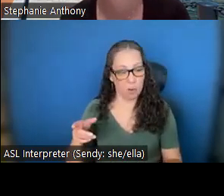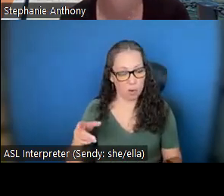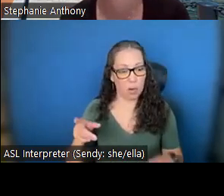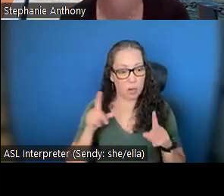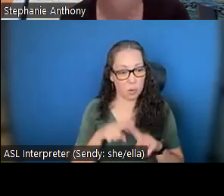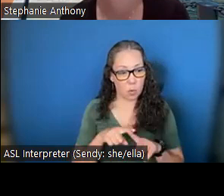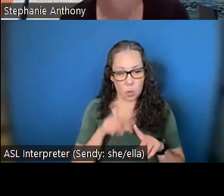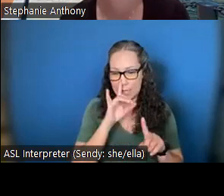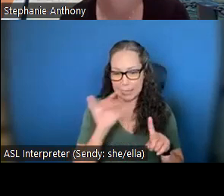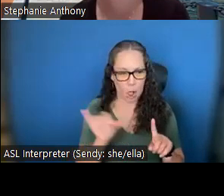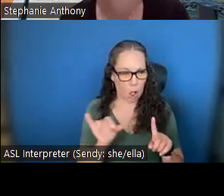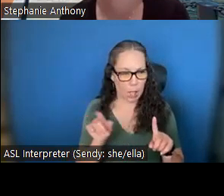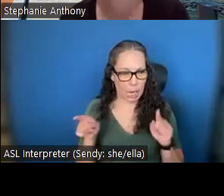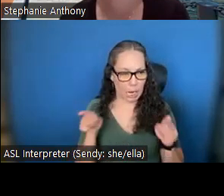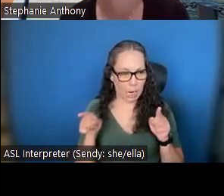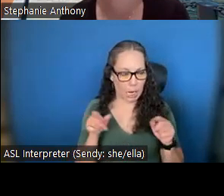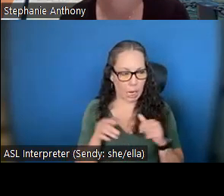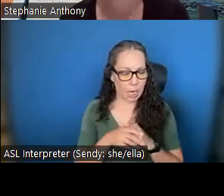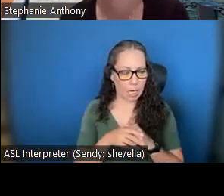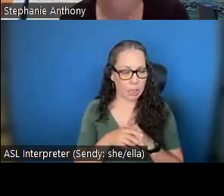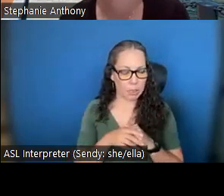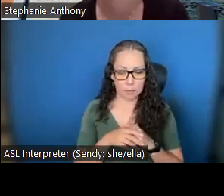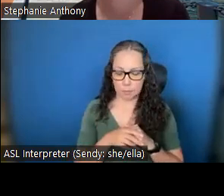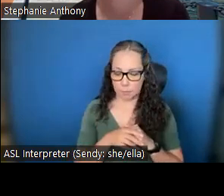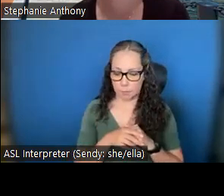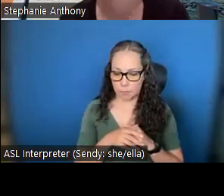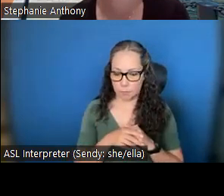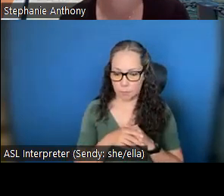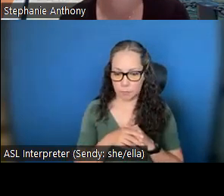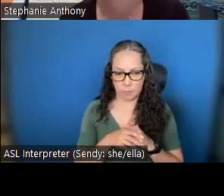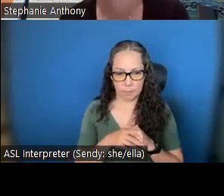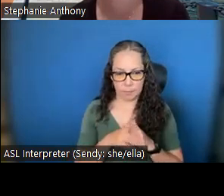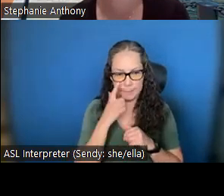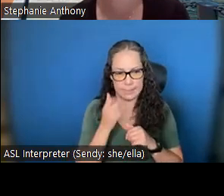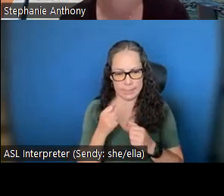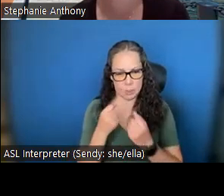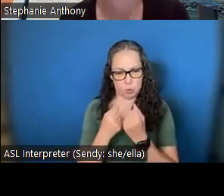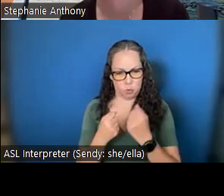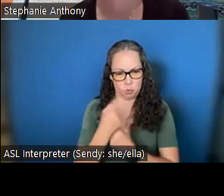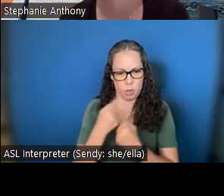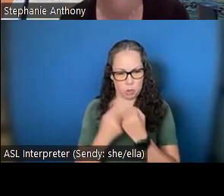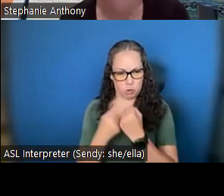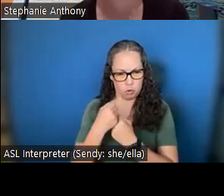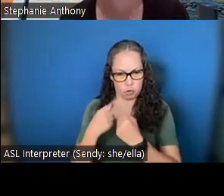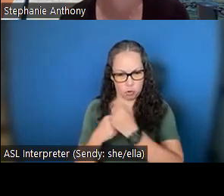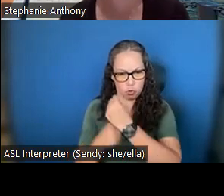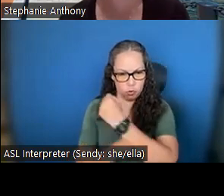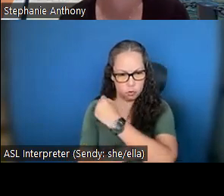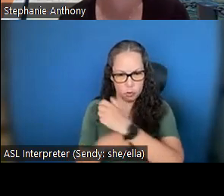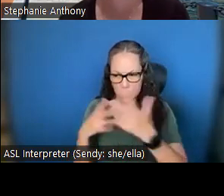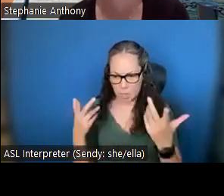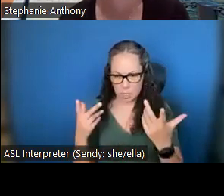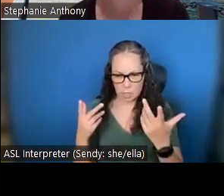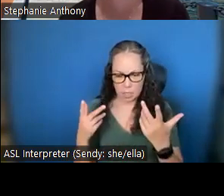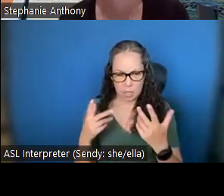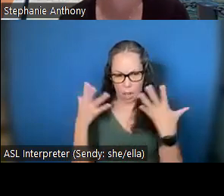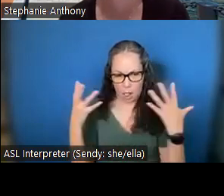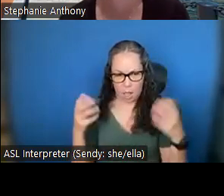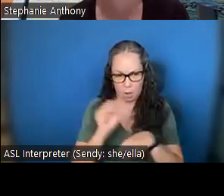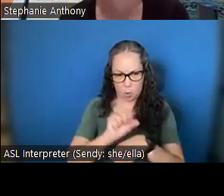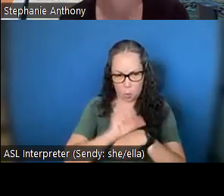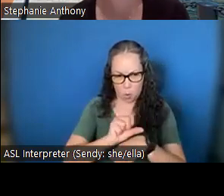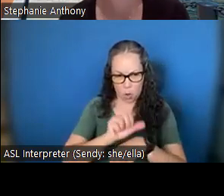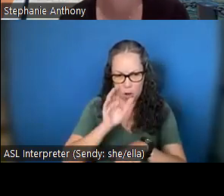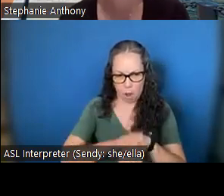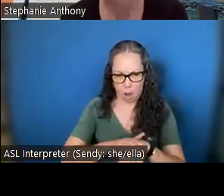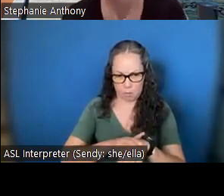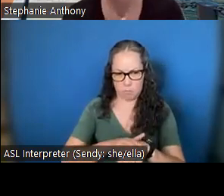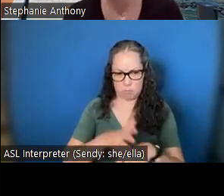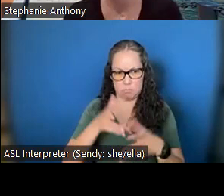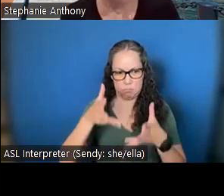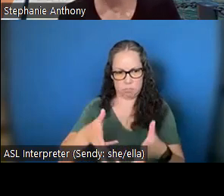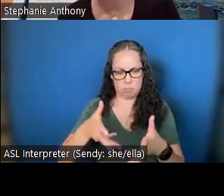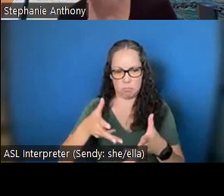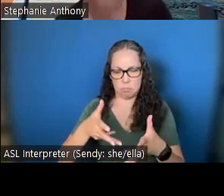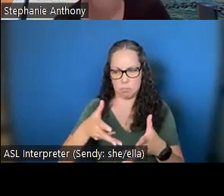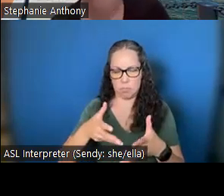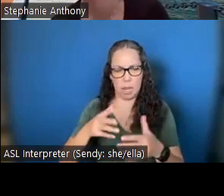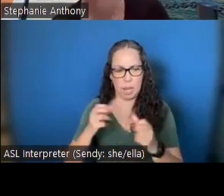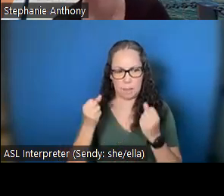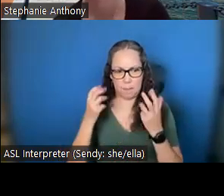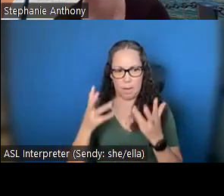look like um just structurally a lot to work out uh and and build upon based on this the